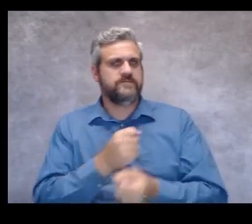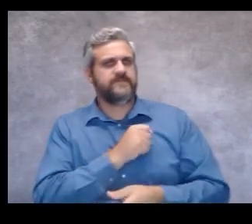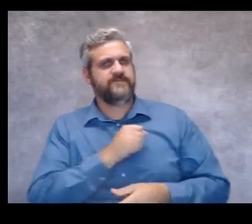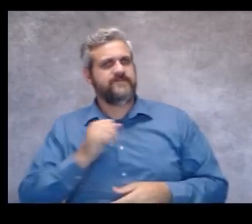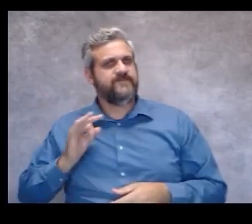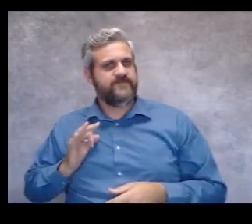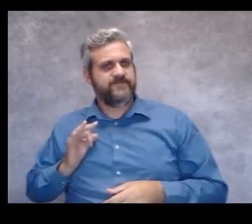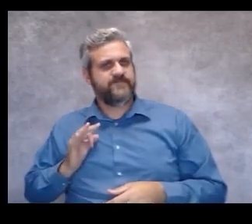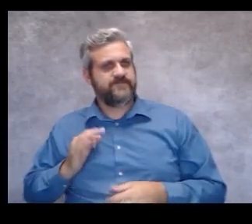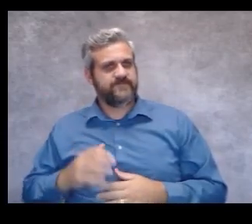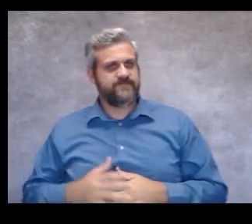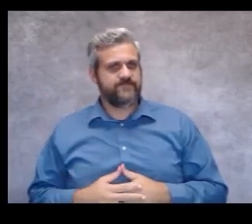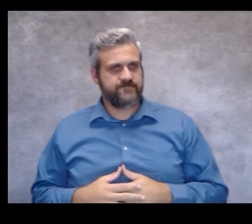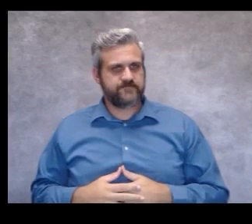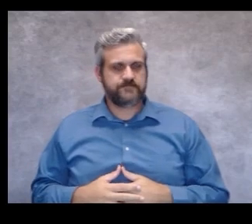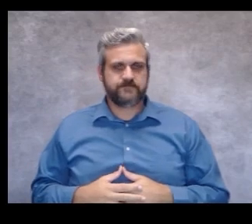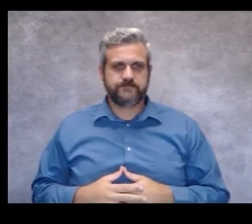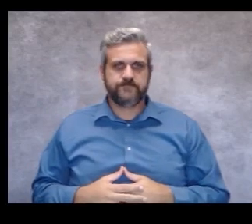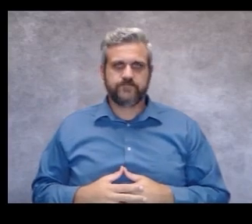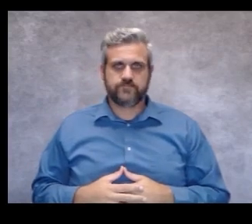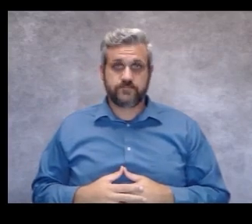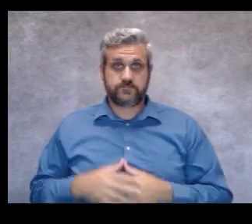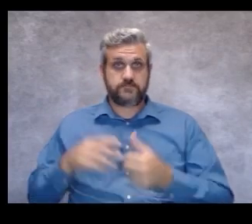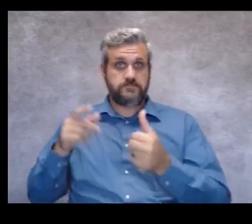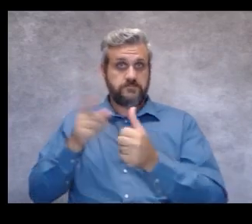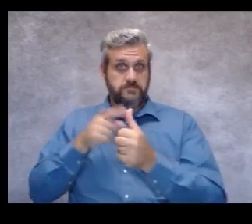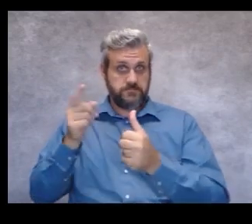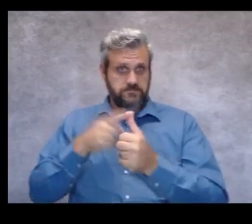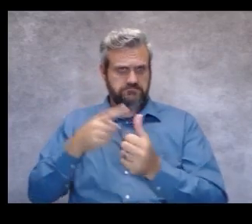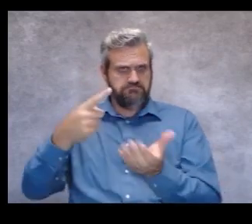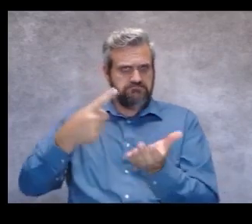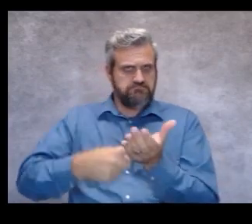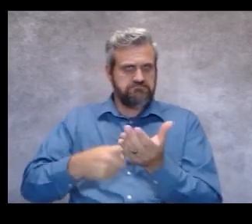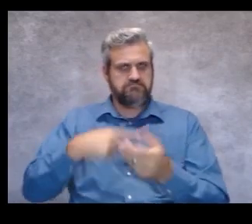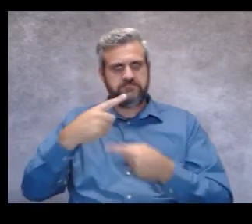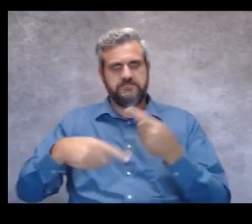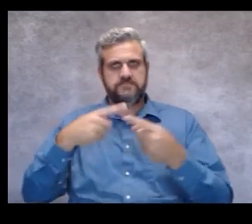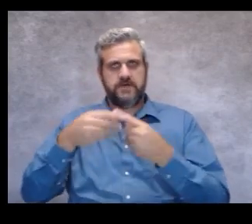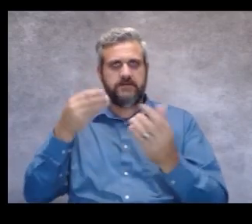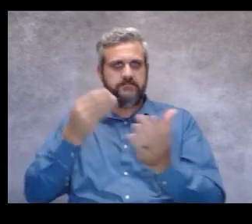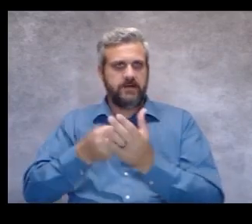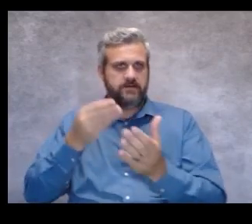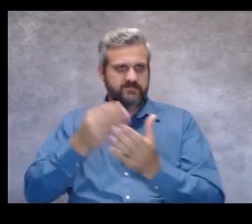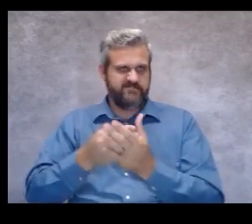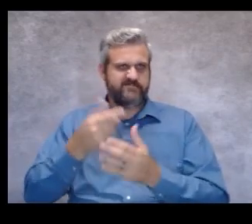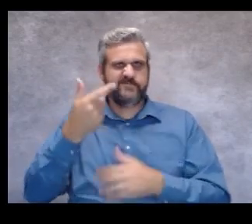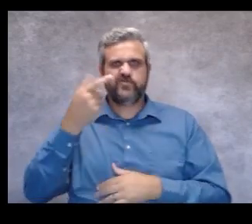staff. First, let's talk about money or the GT